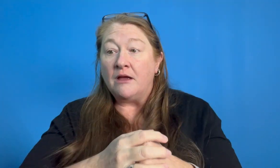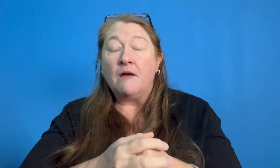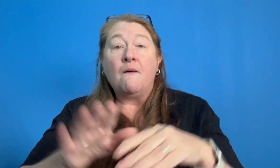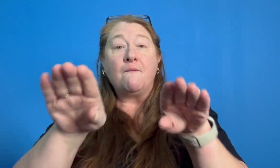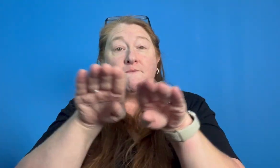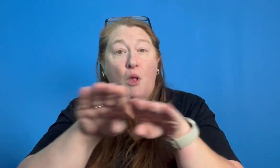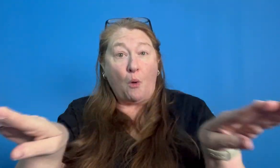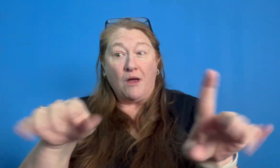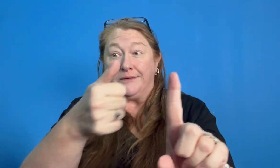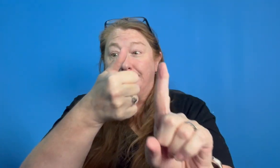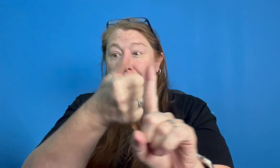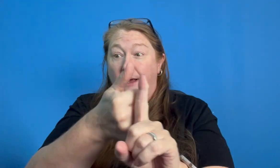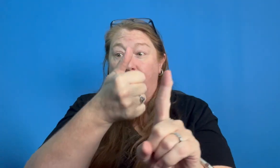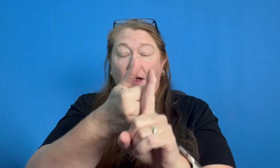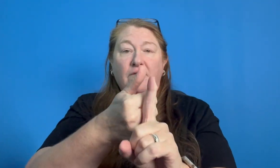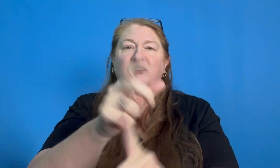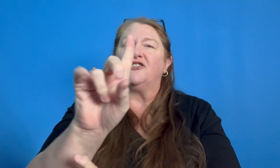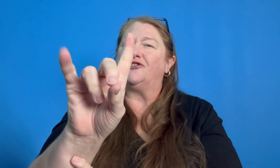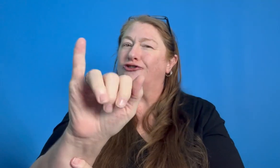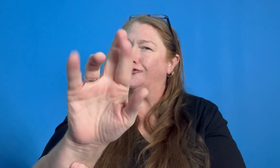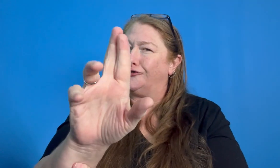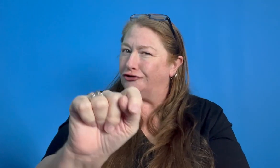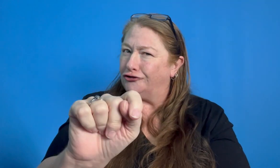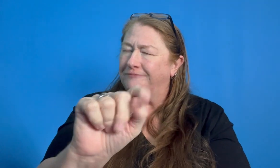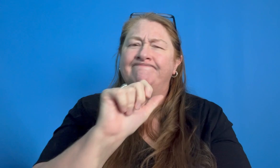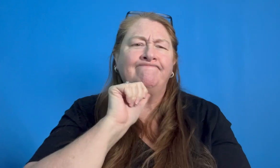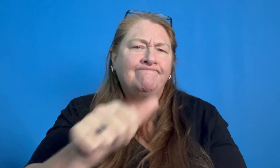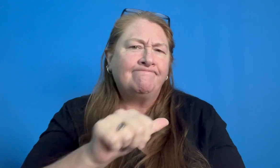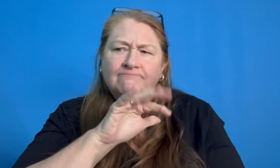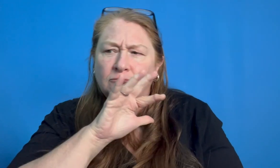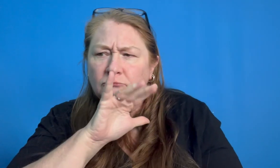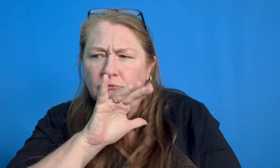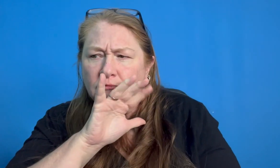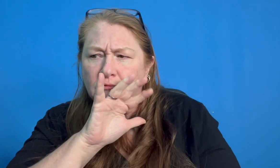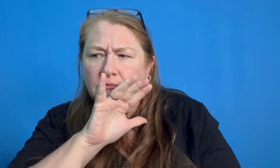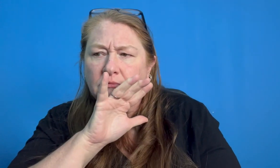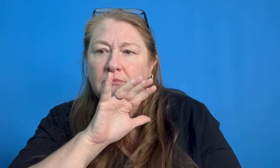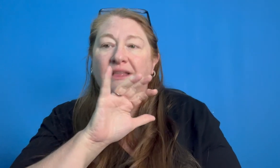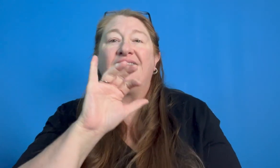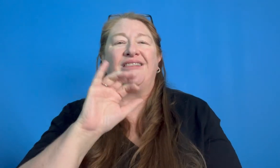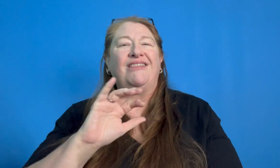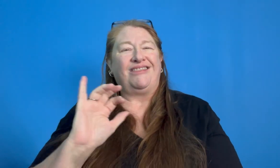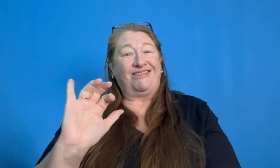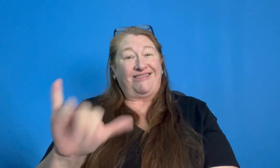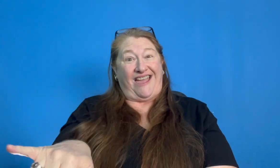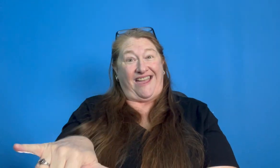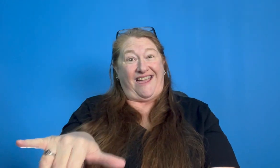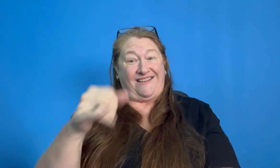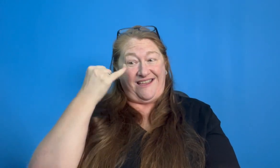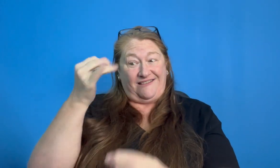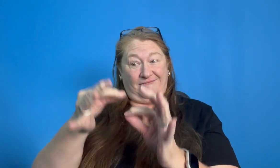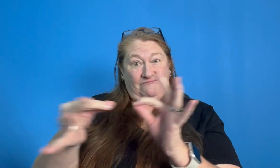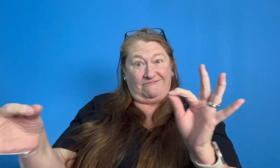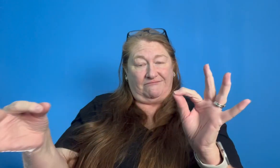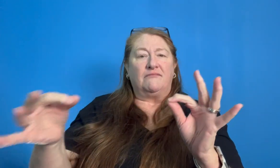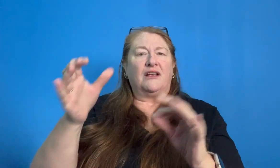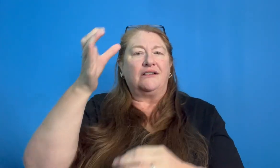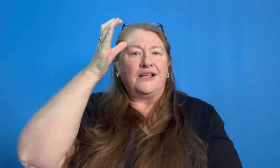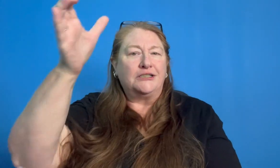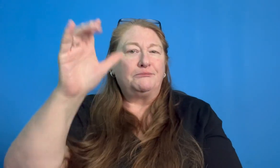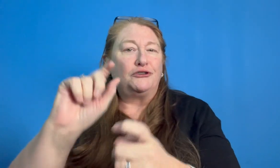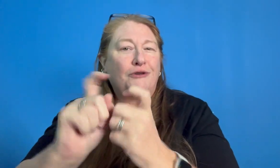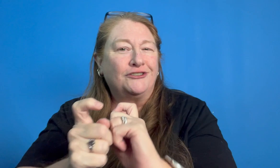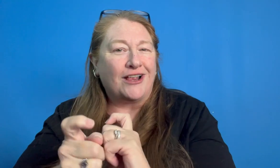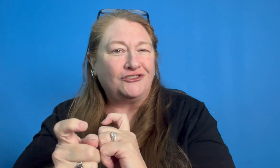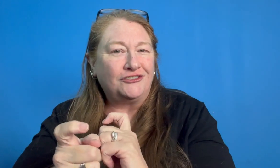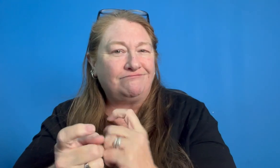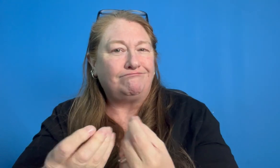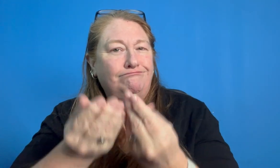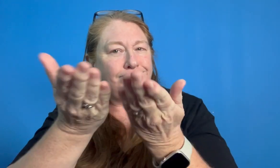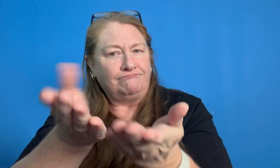Instead sign FLOOR ITSELF DIRT NOT DIRTY. That is a conceptual translation.